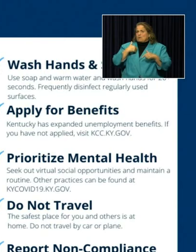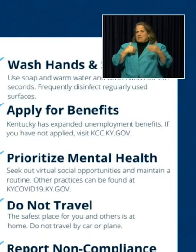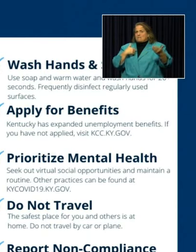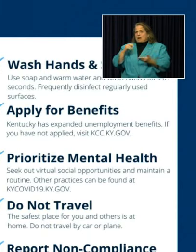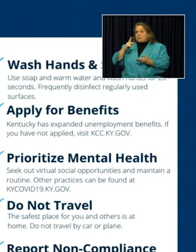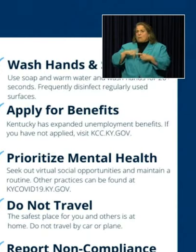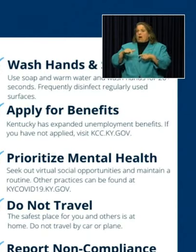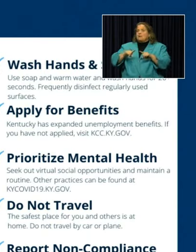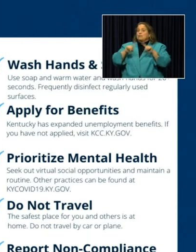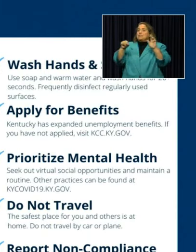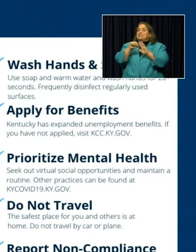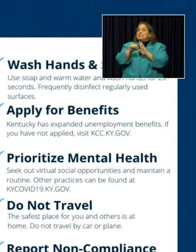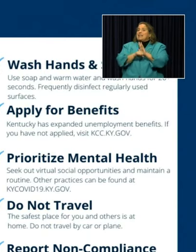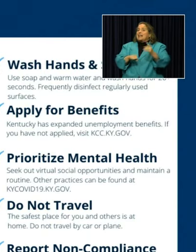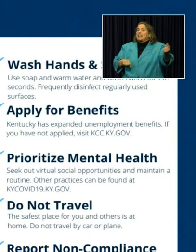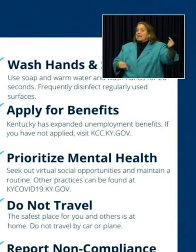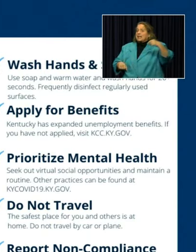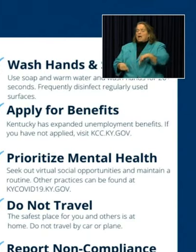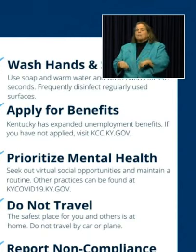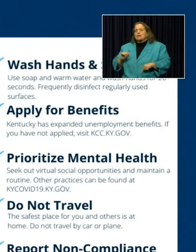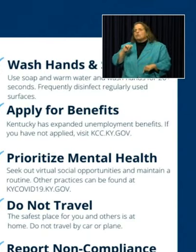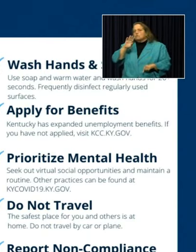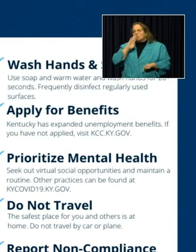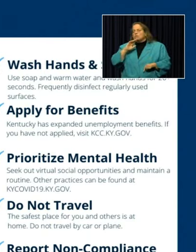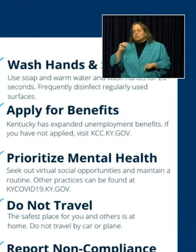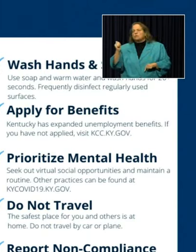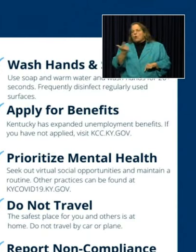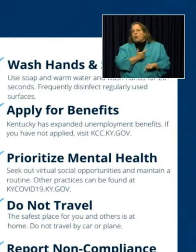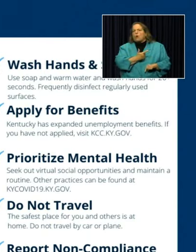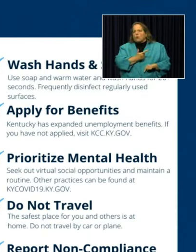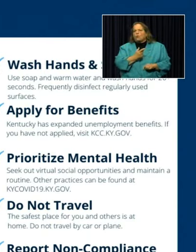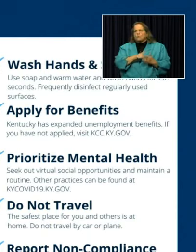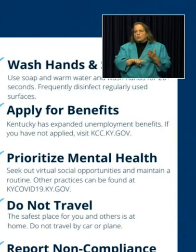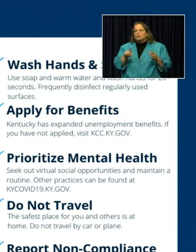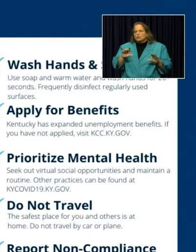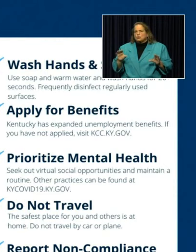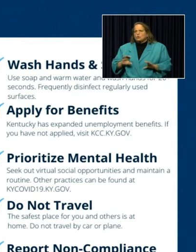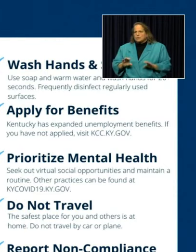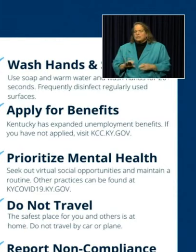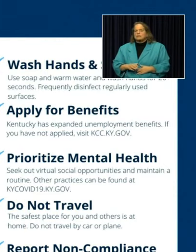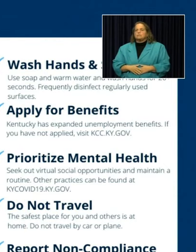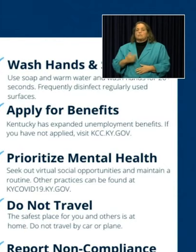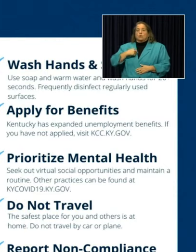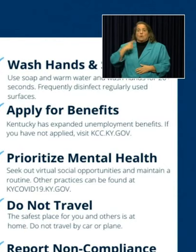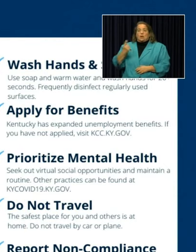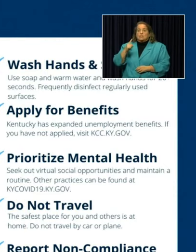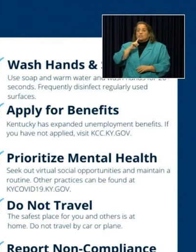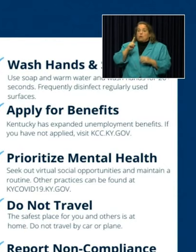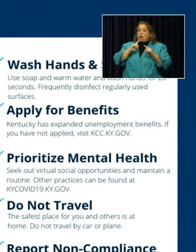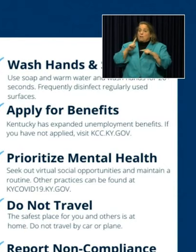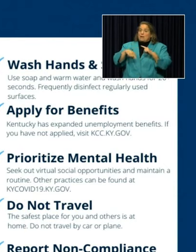IF YOU CAN, WHY DON'T YOU, WHEN WE TALK ABOUT SOCIAL MEDIA, WHY DON'T YOU LIGHT UP SOCIAL MEDIA